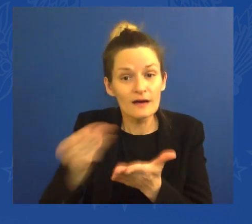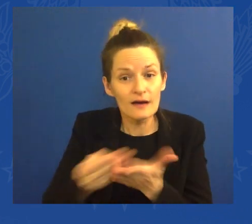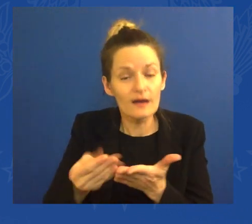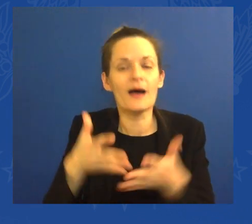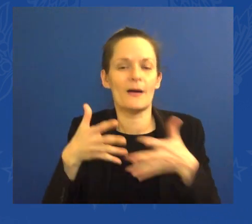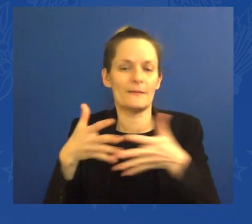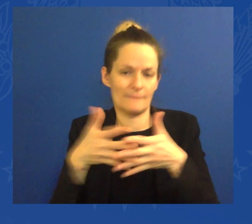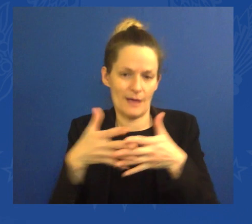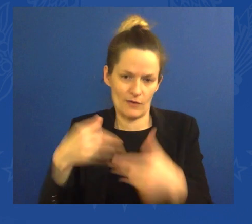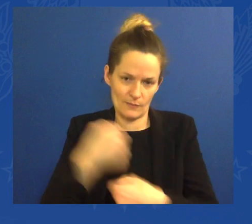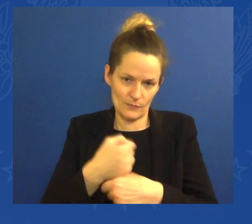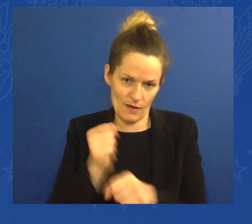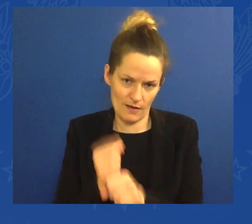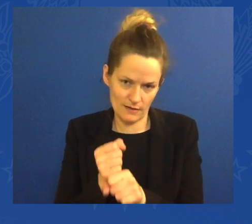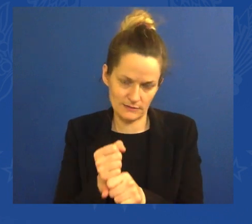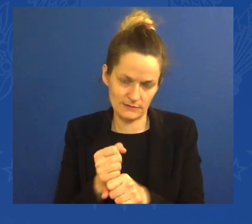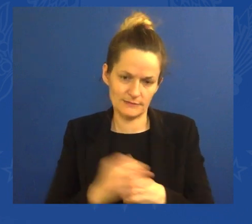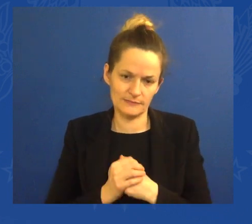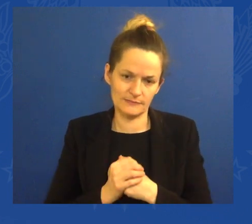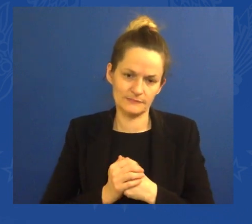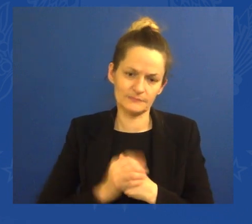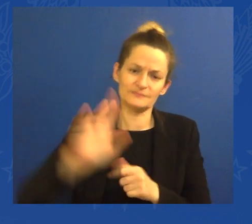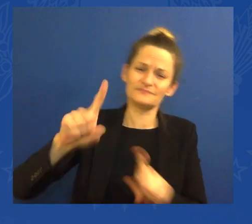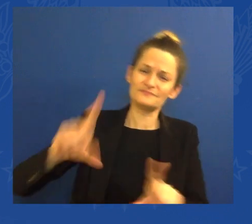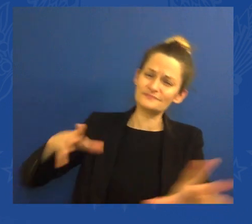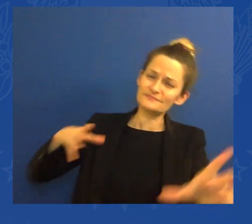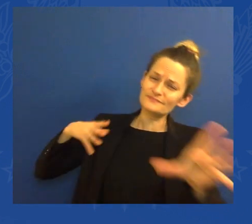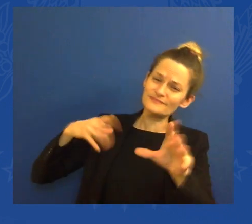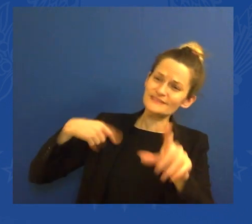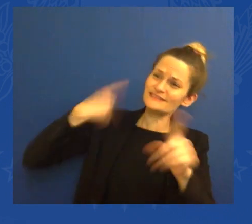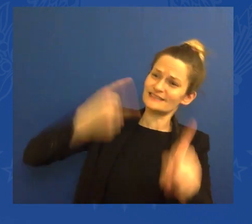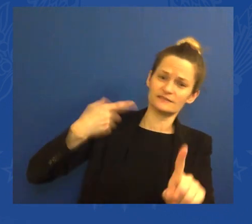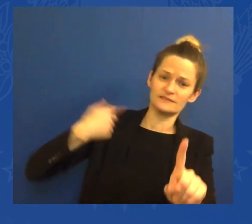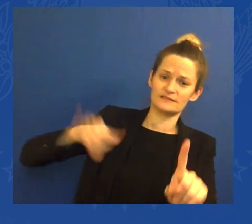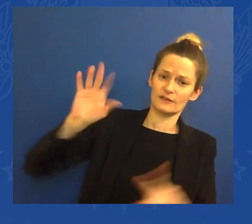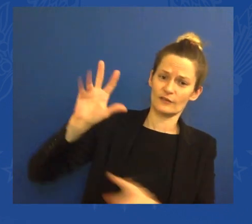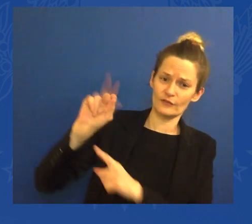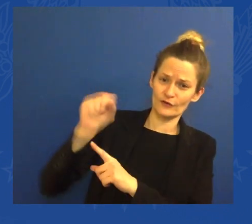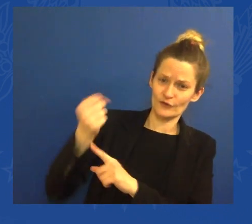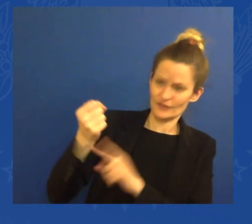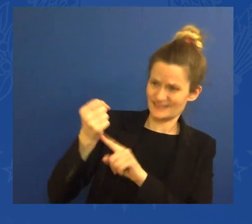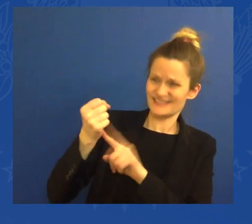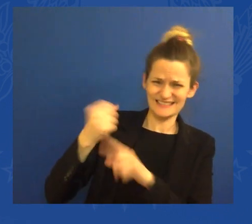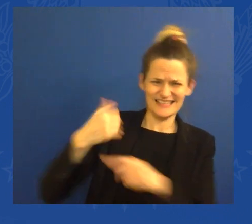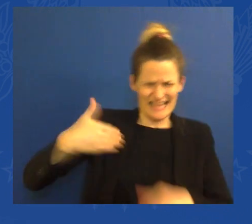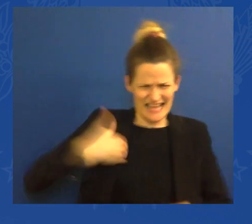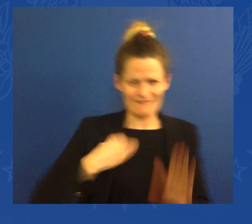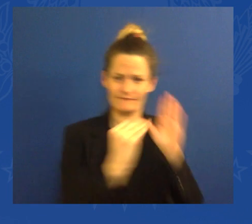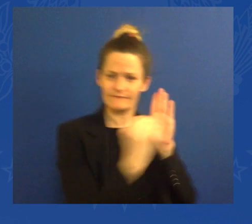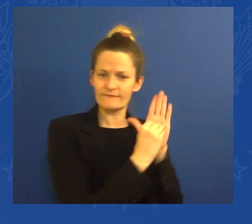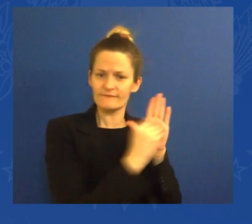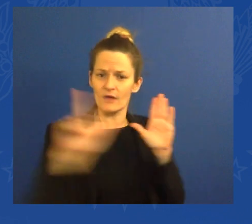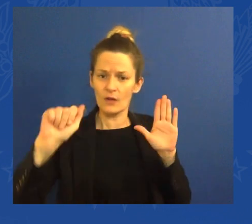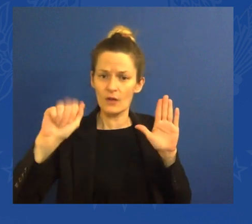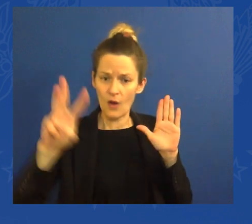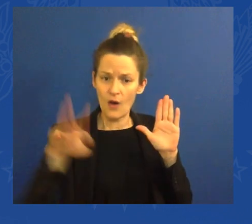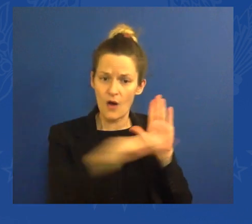there's been a law saying, "When a President of the United States spends taxpayers' dollars on American projects --